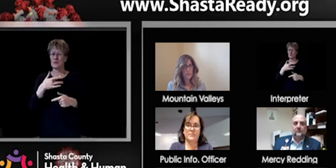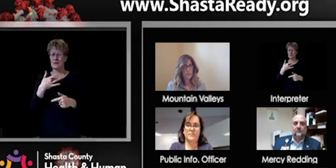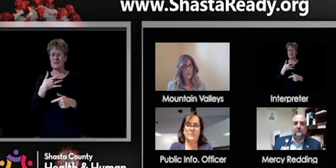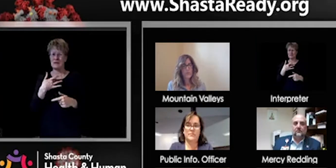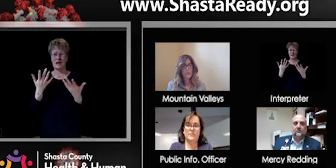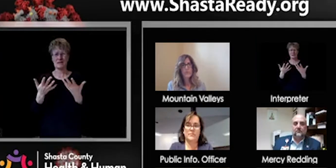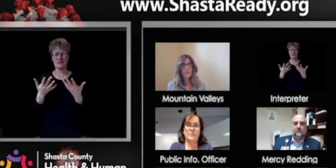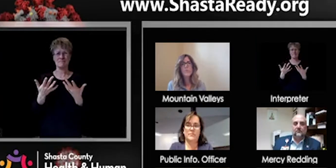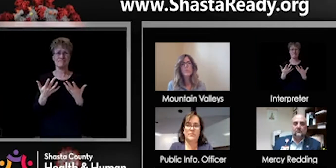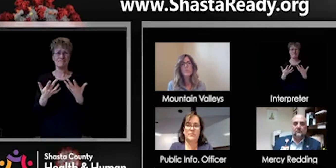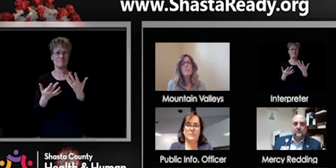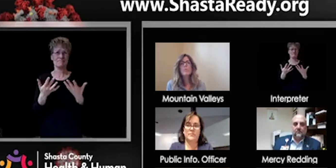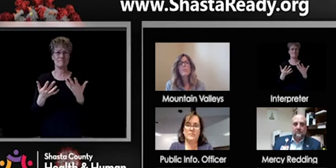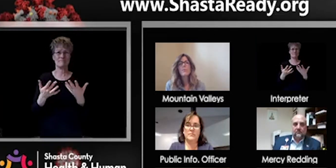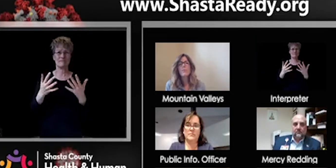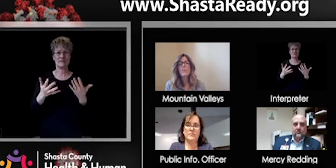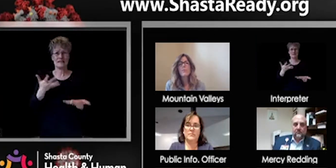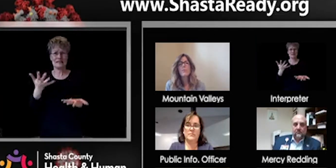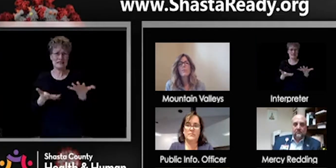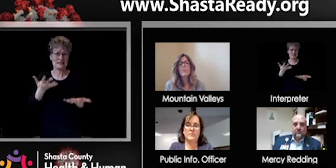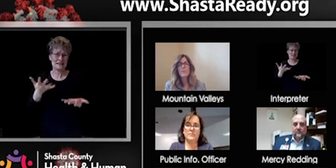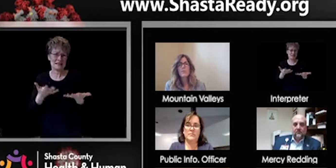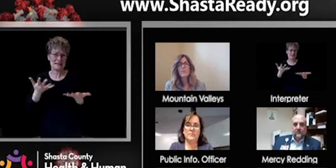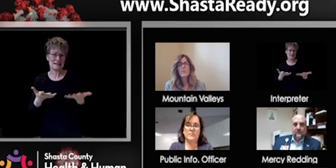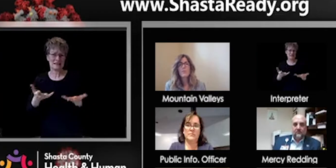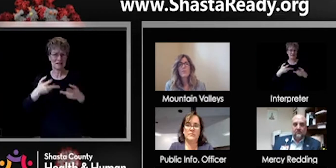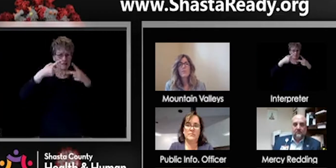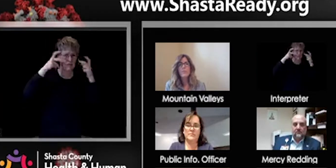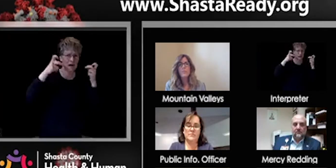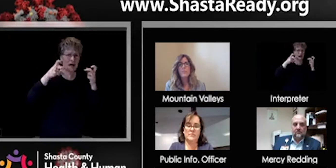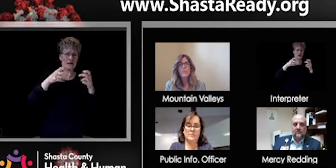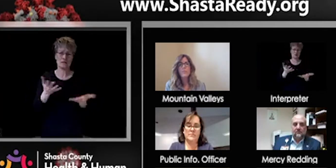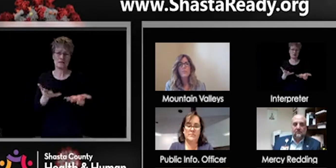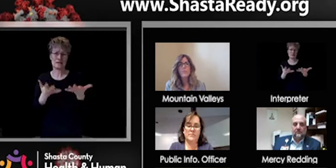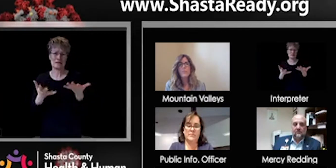the takeaway is that if we are going to allow loosening of the social distancing of the